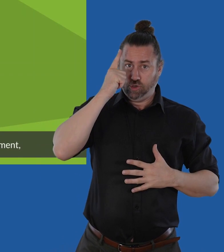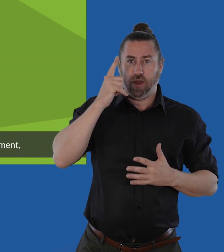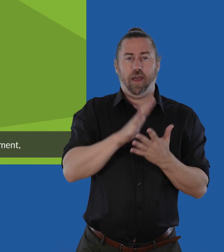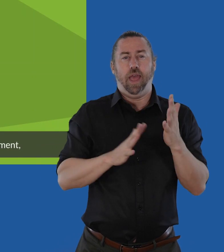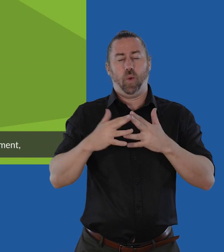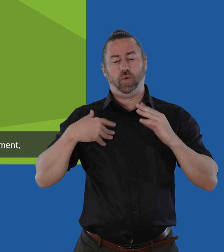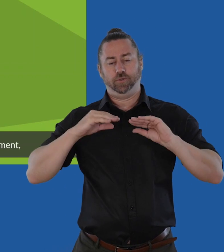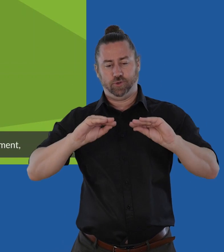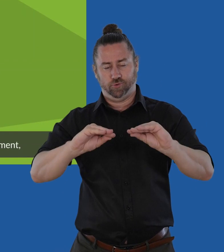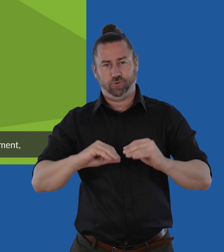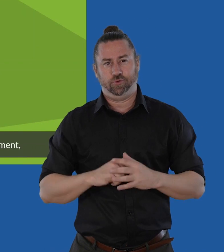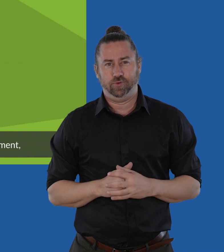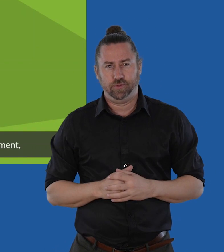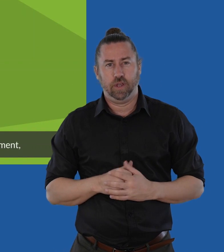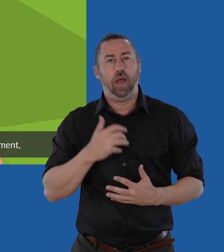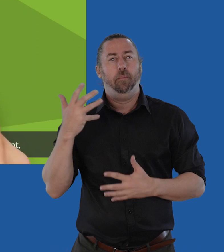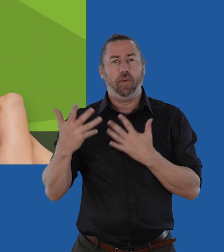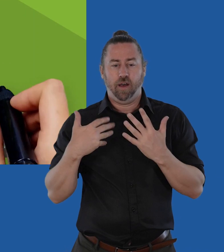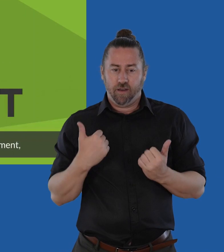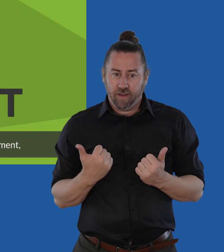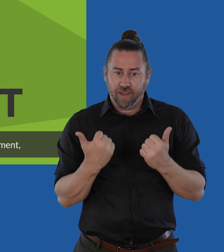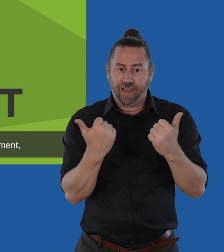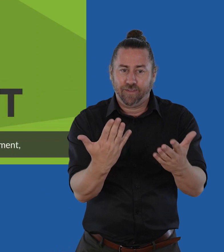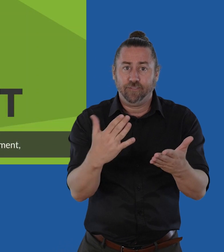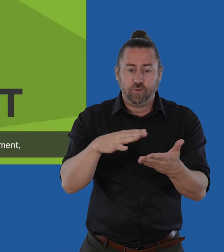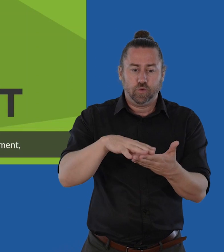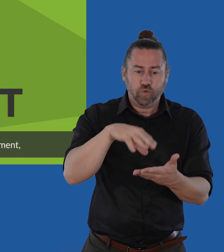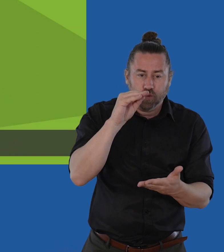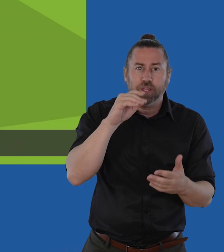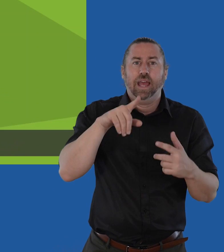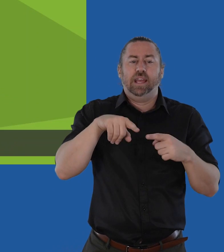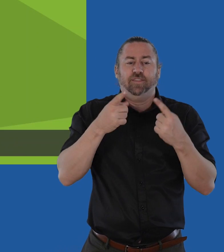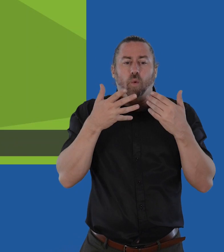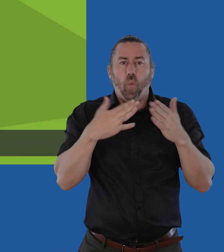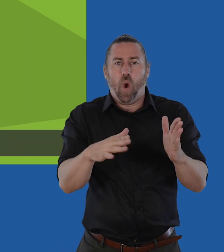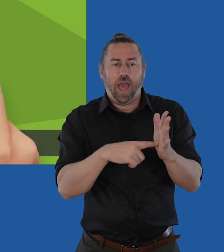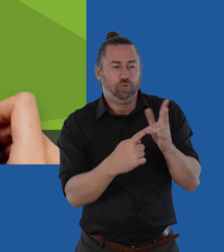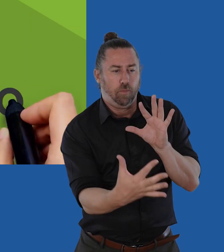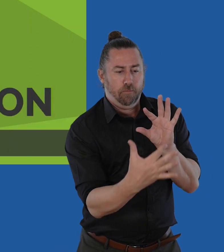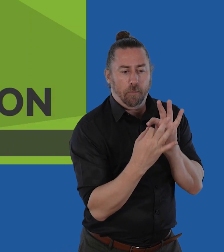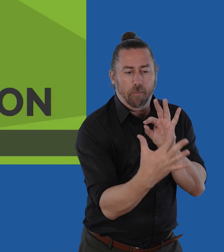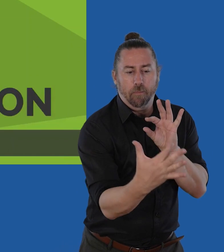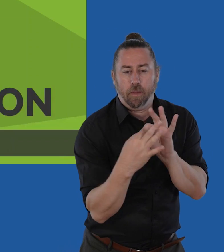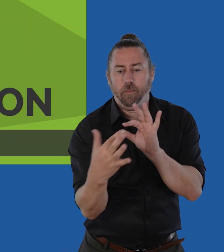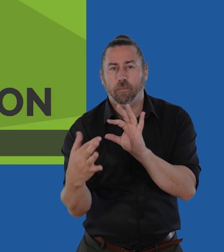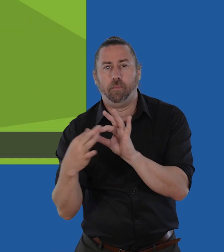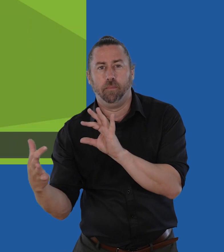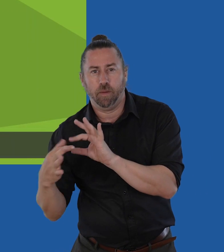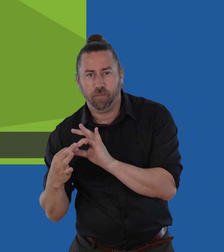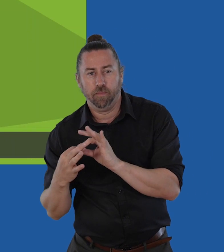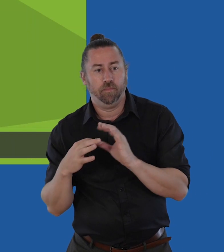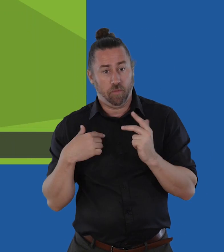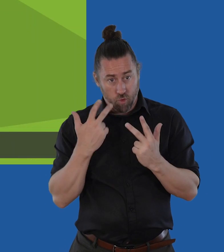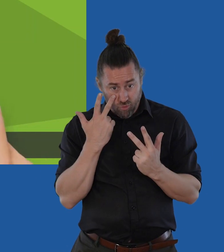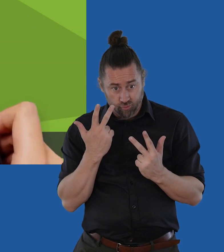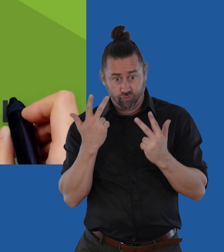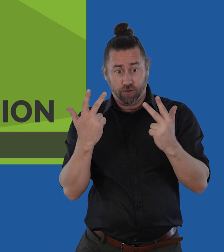calling on them to provide students with multiple means of engagement, representation, and action, and expression.